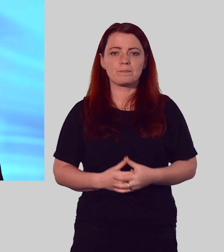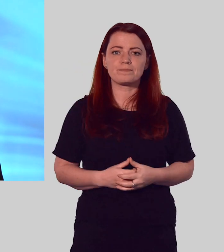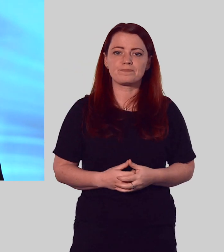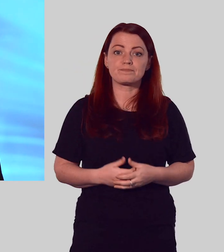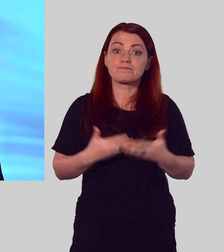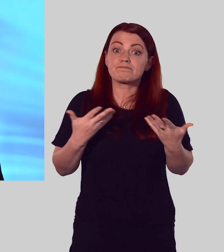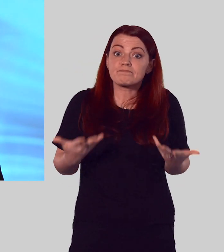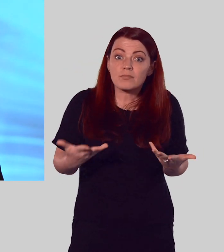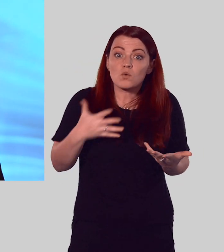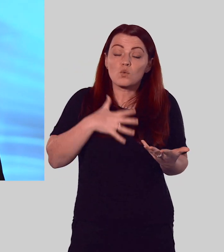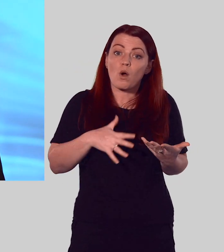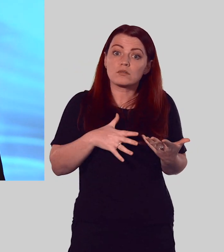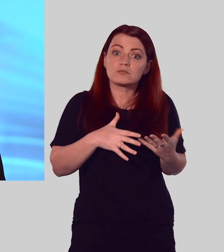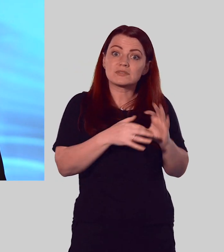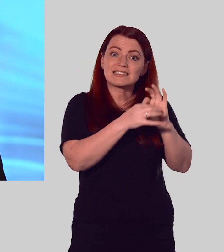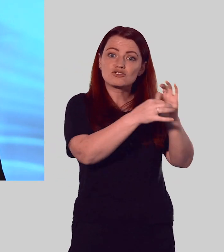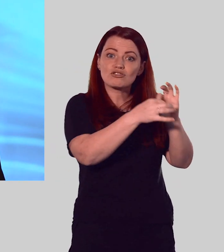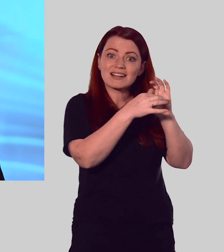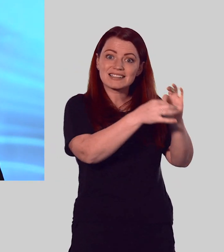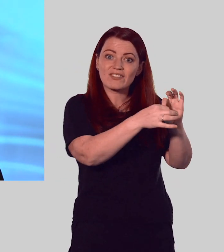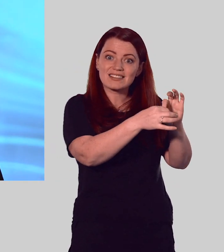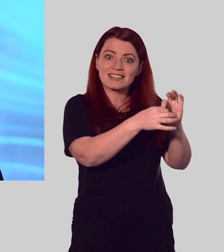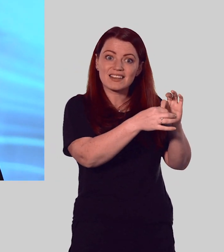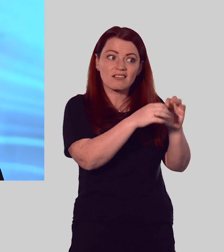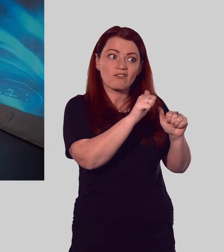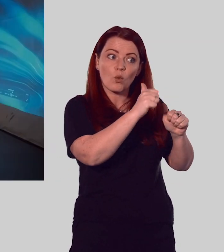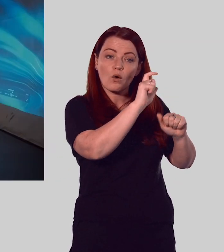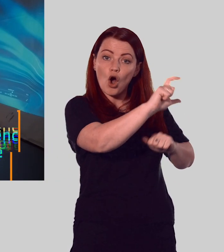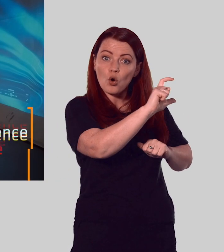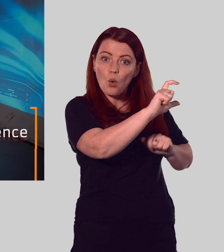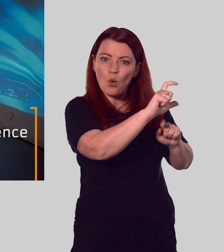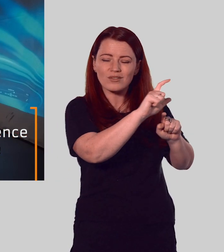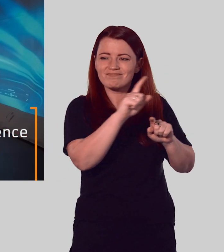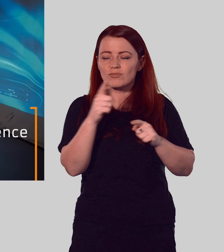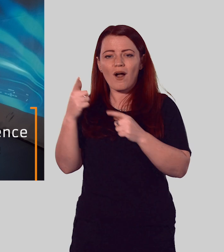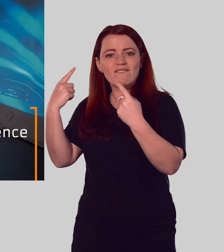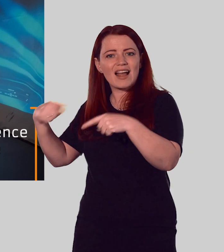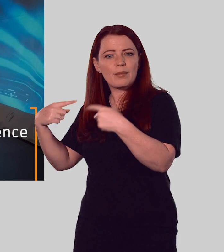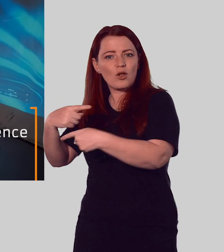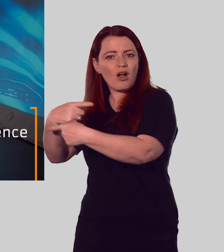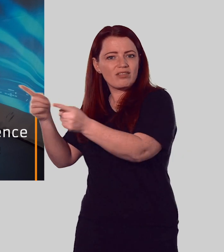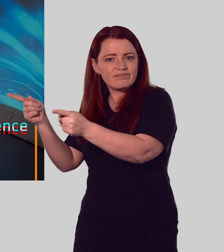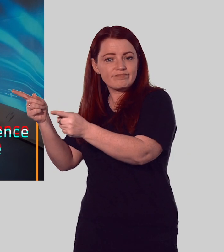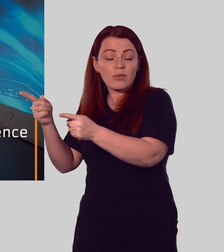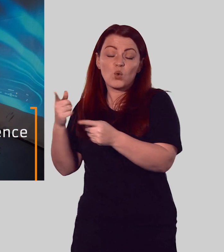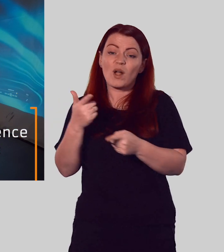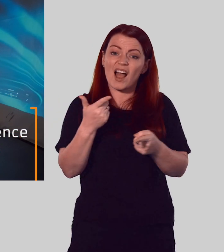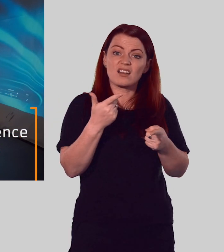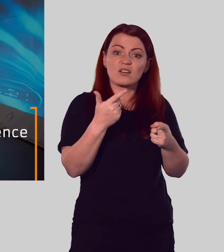of interactivity not possible with the other platforms you can have an audience rehearsal so that some of your audience